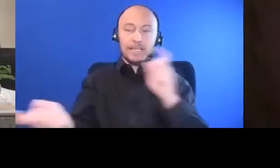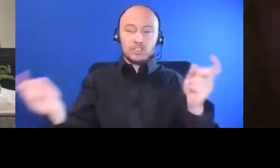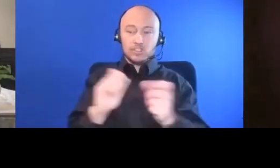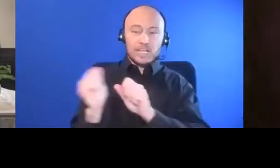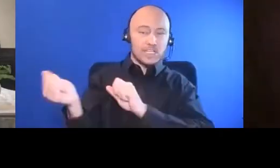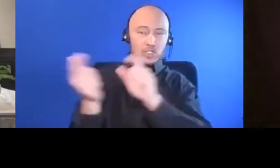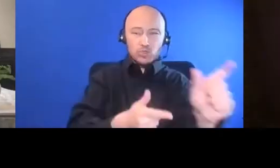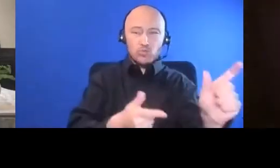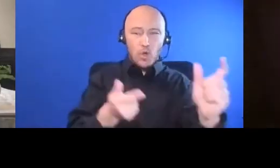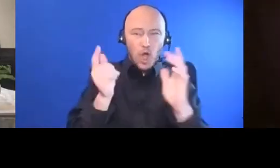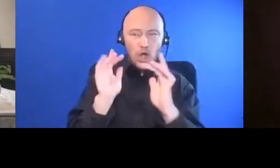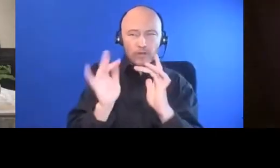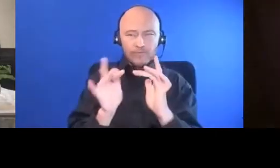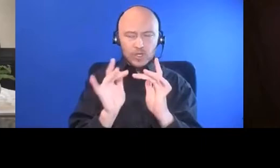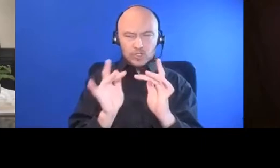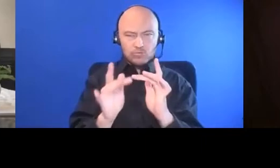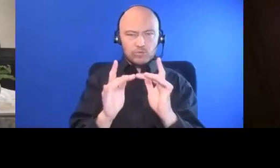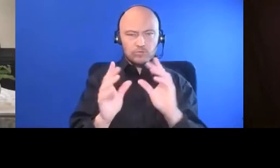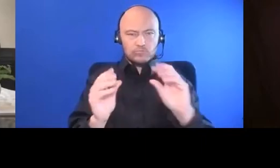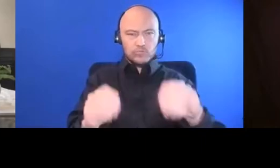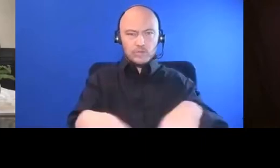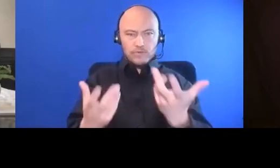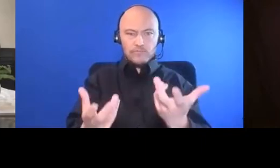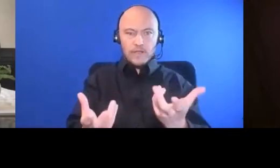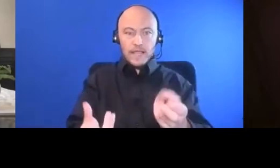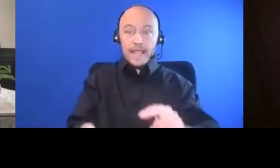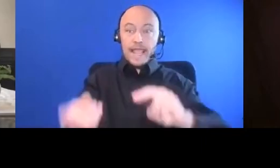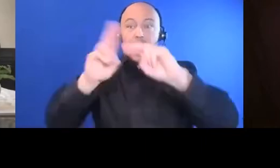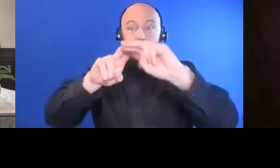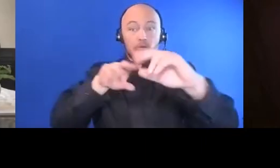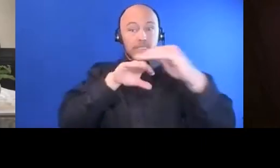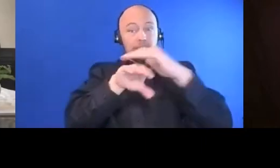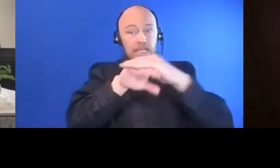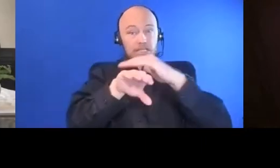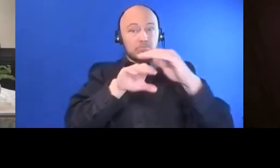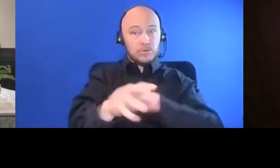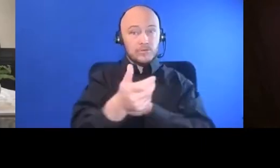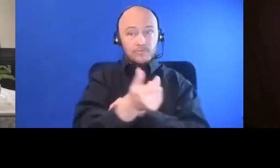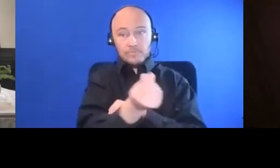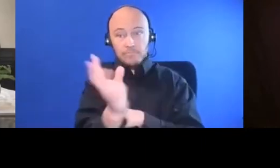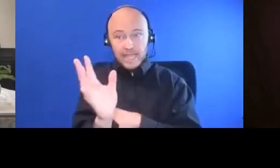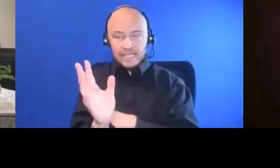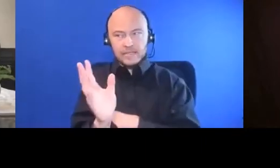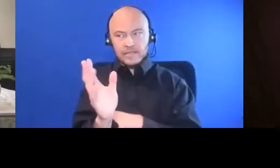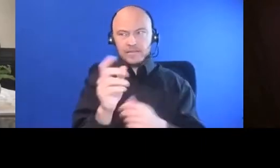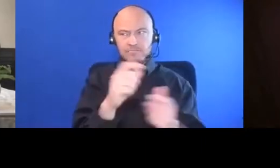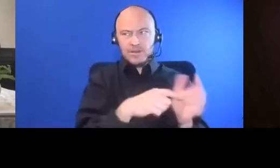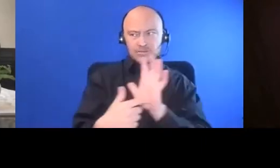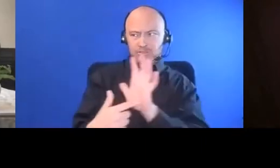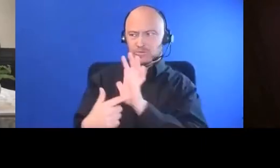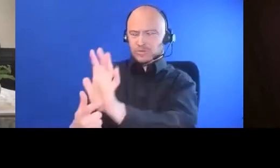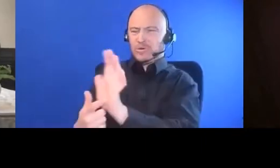has provided increased accessibility for many, but also exposed limitations of technology